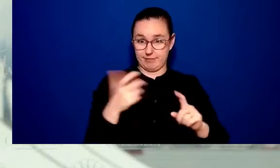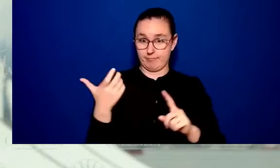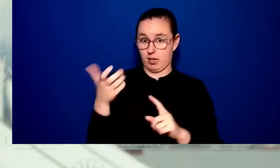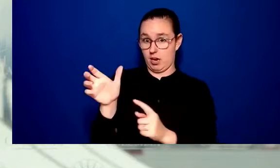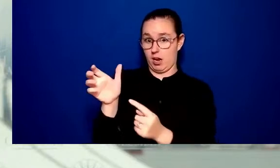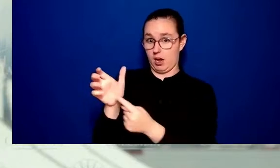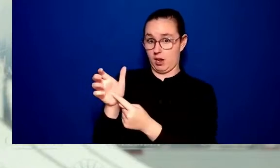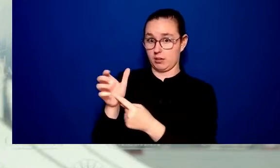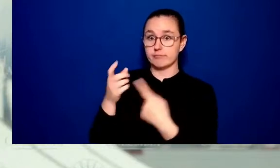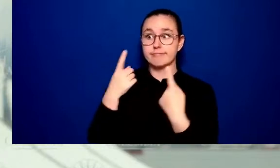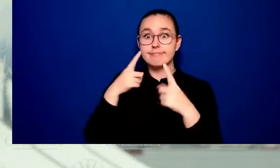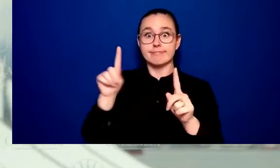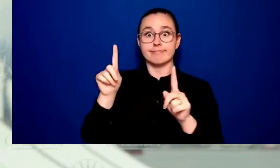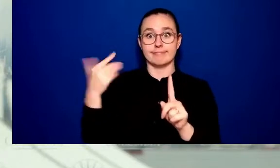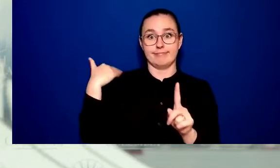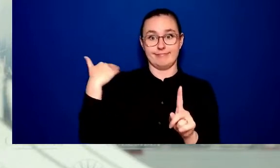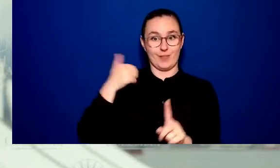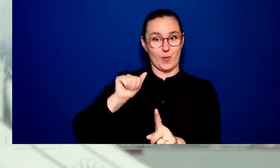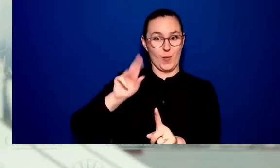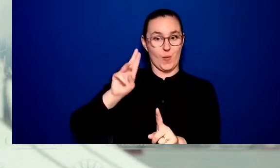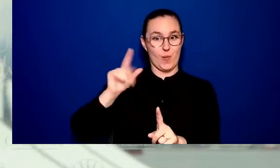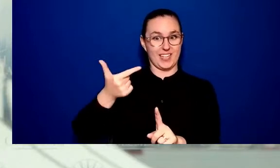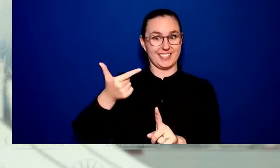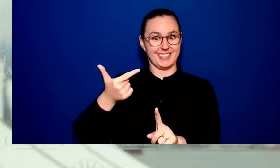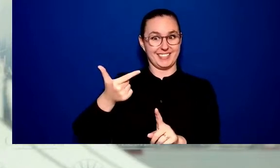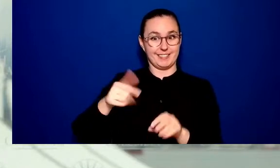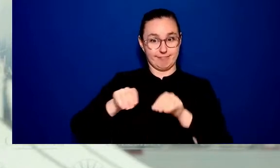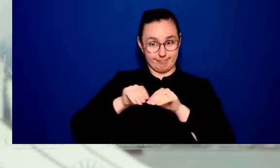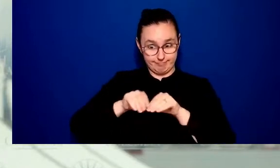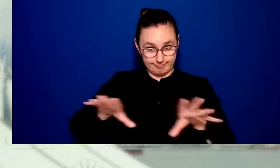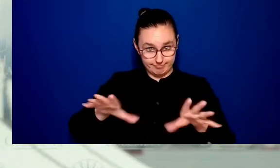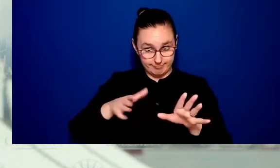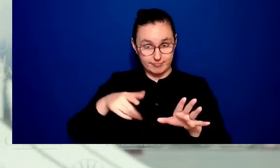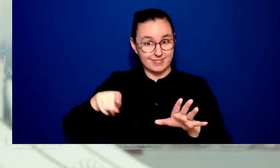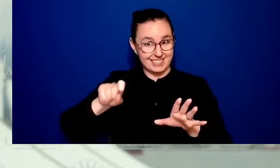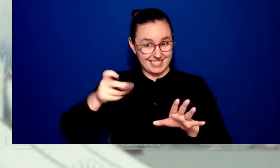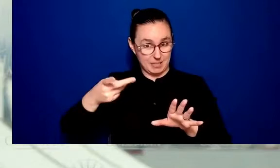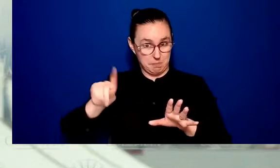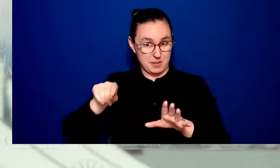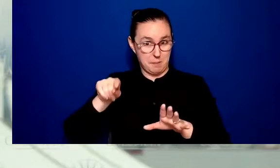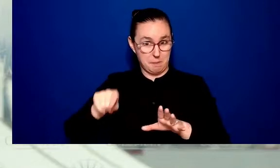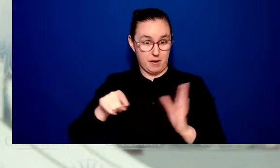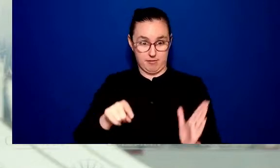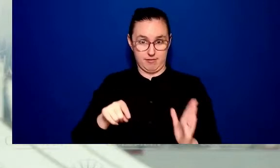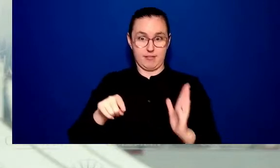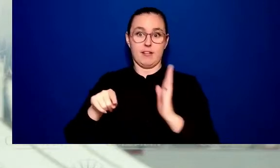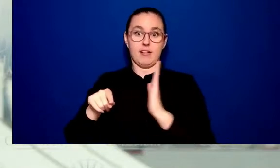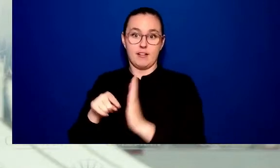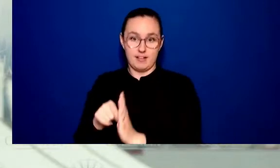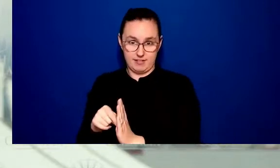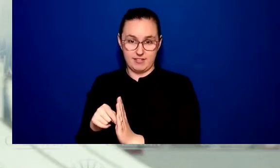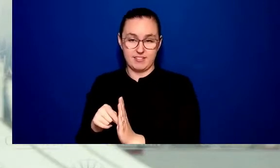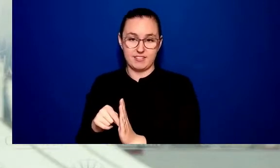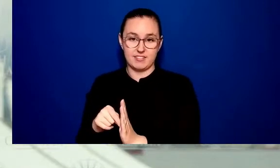had a huge opportunity to be vaccinated and so. We are a good deal away from even